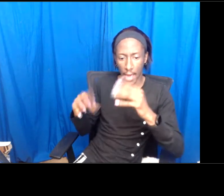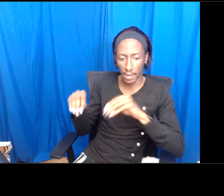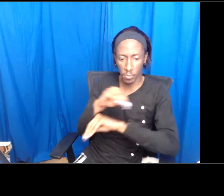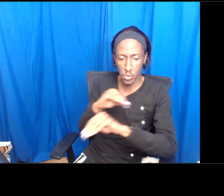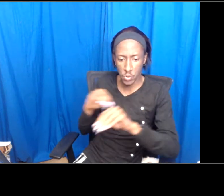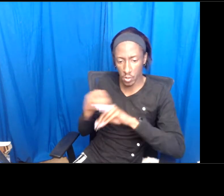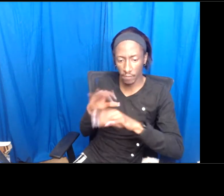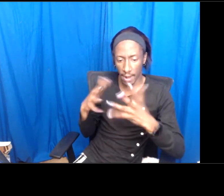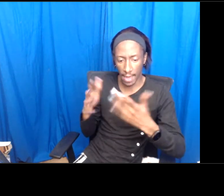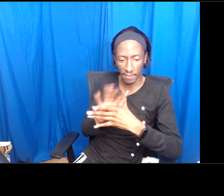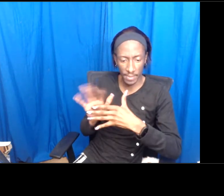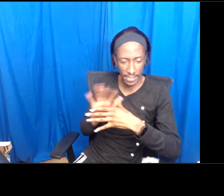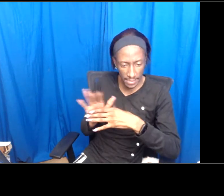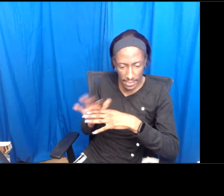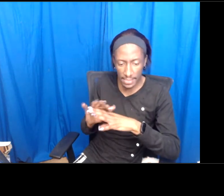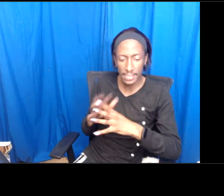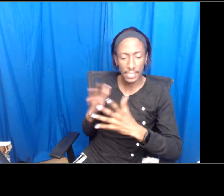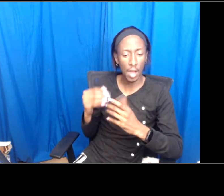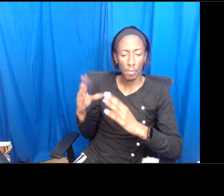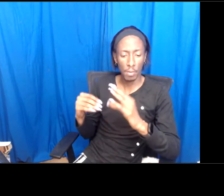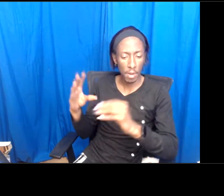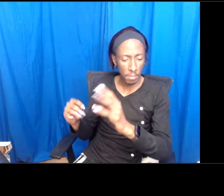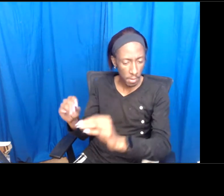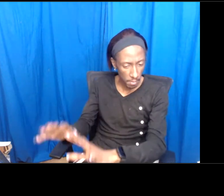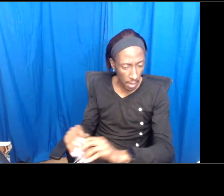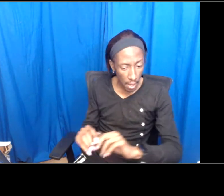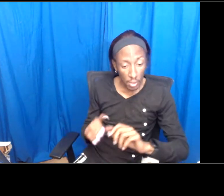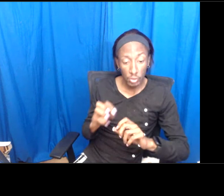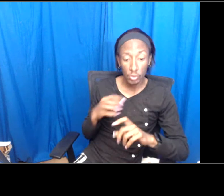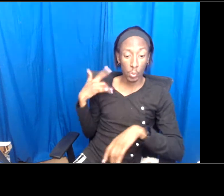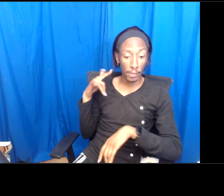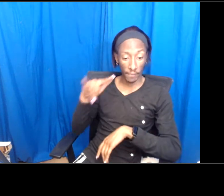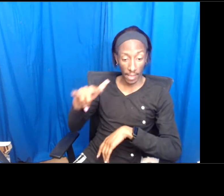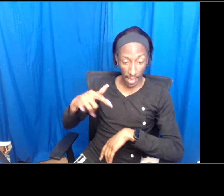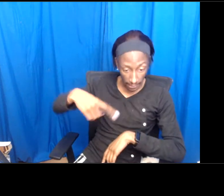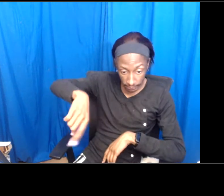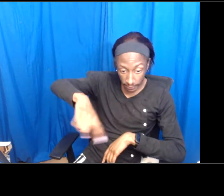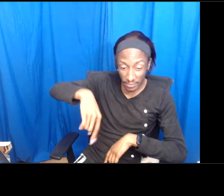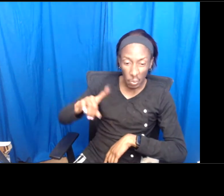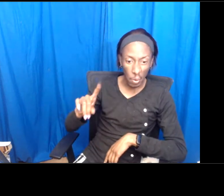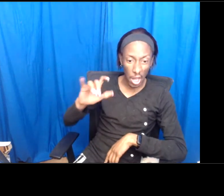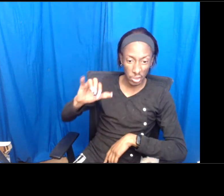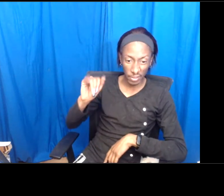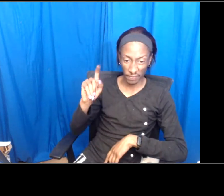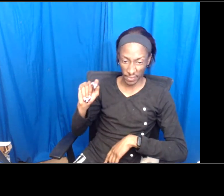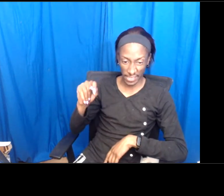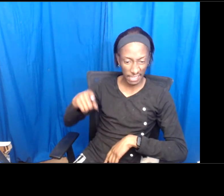They're always kind of nipping at each other. So when we fly over fur seals at about a hundred feet, they really don't care.